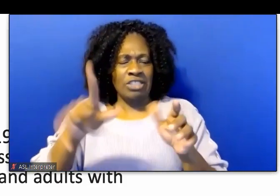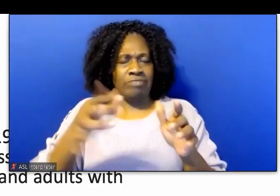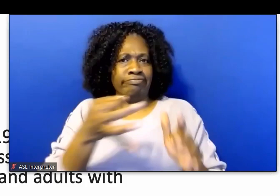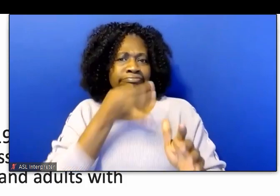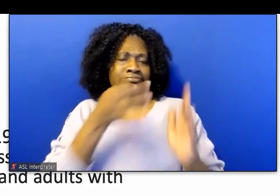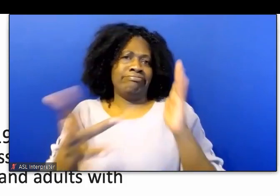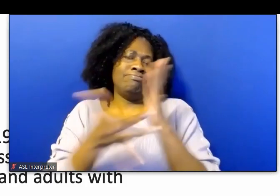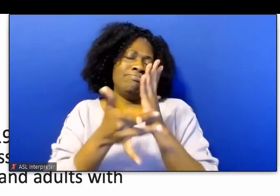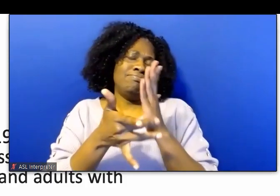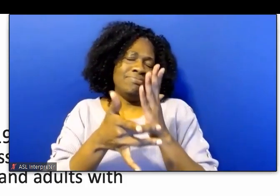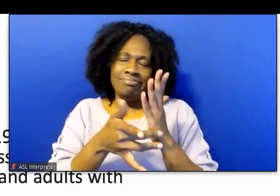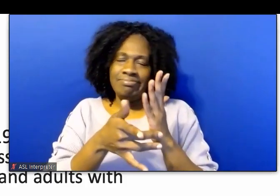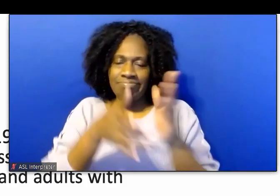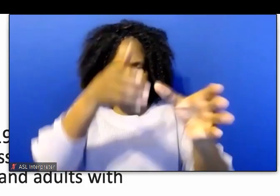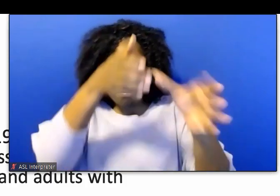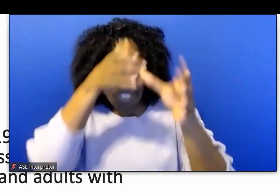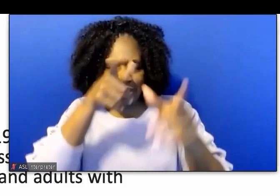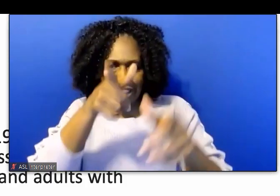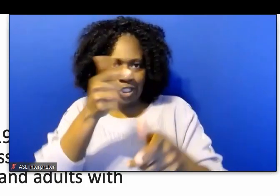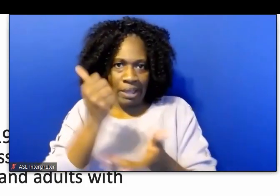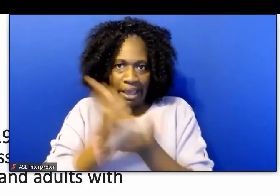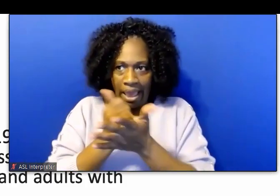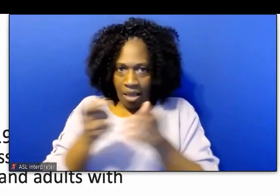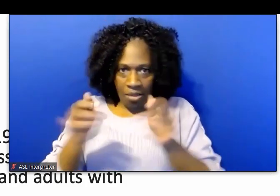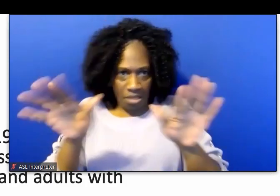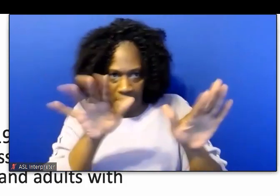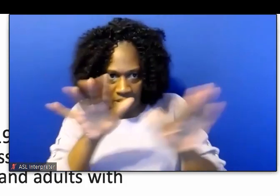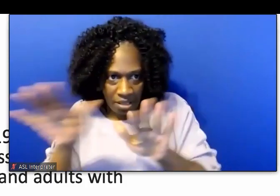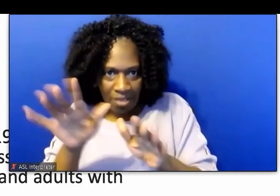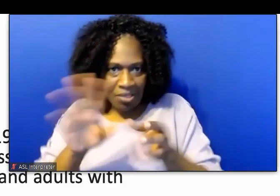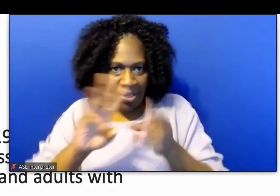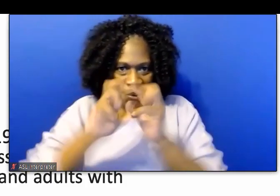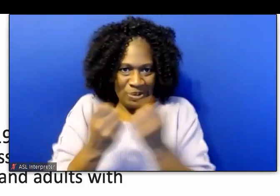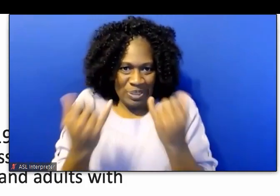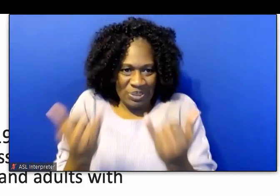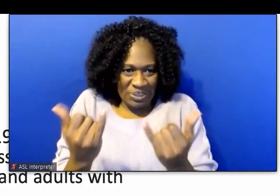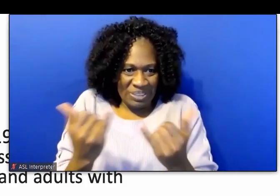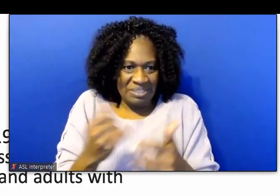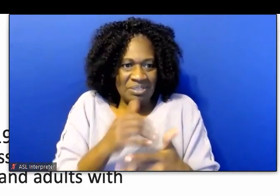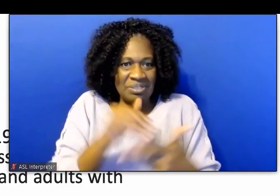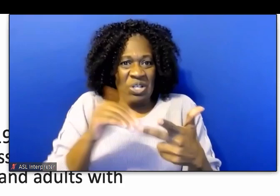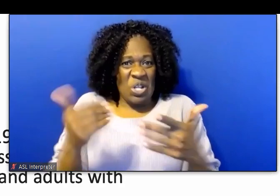so she'll be helping administer the webinar today. Our newest employee is Tamar.